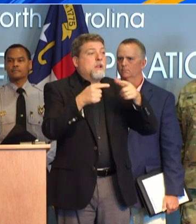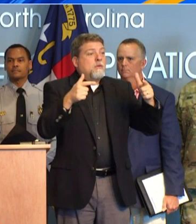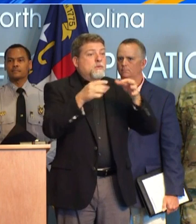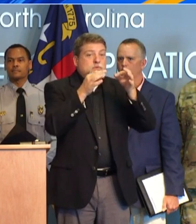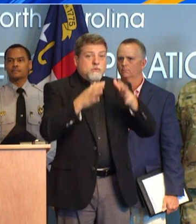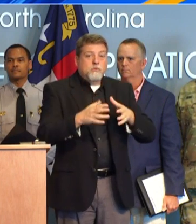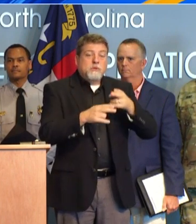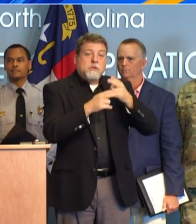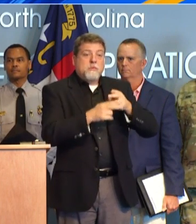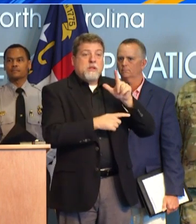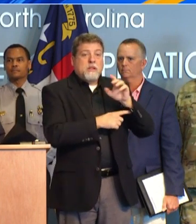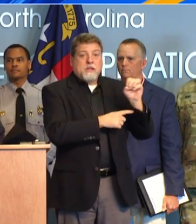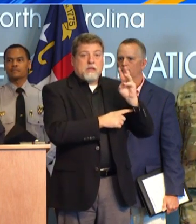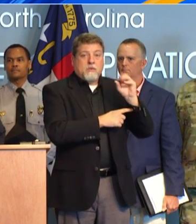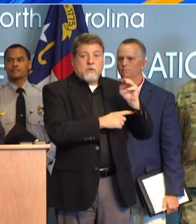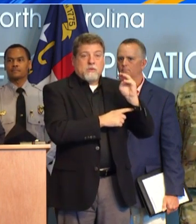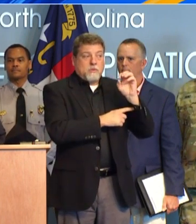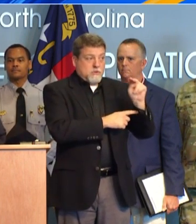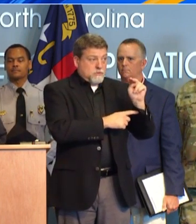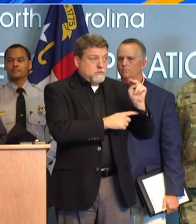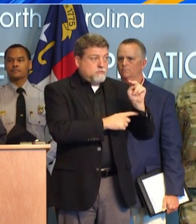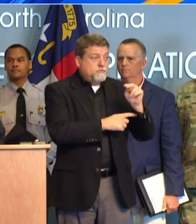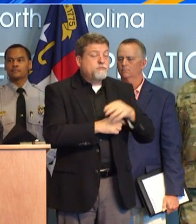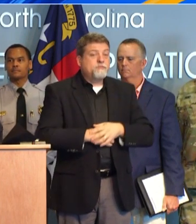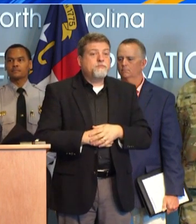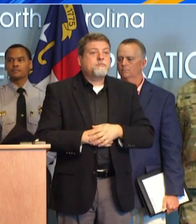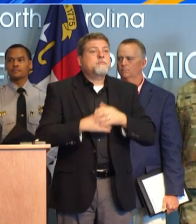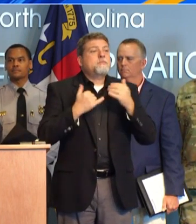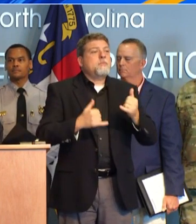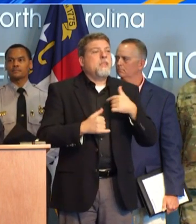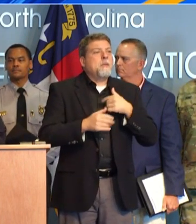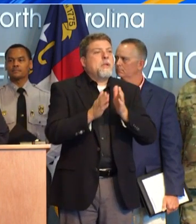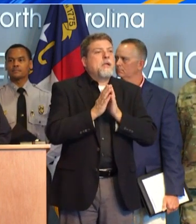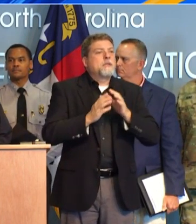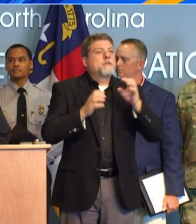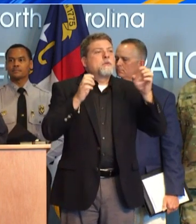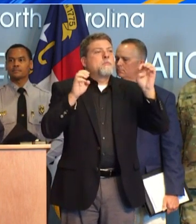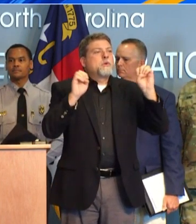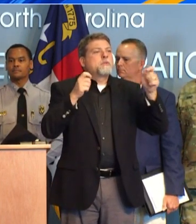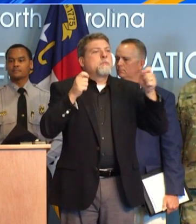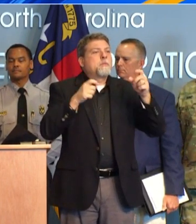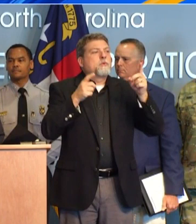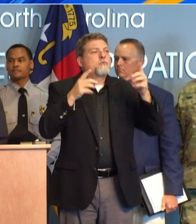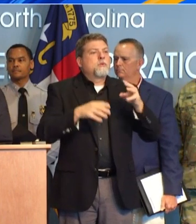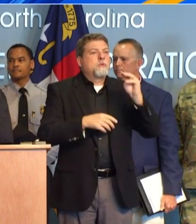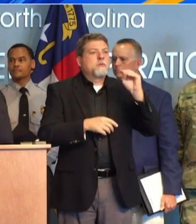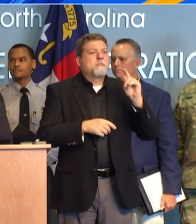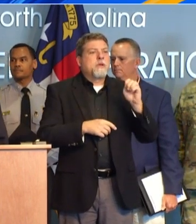GENERAL TODD HUNT, THE NORTH CAROLINA NATIONAL GUARD TO. MY LEFT HERE IS LEE WILLIAMSON WHO IS PROVIDING AMERICAN SIGN